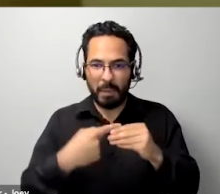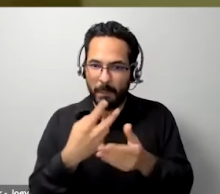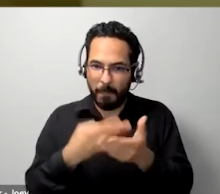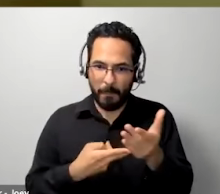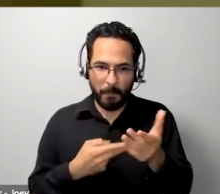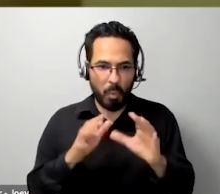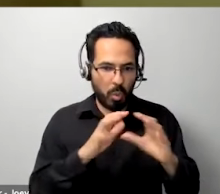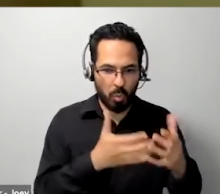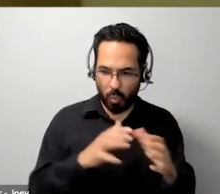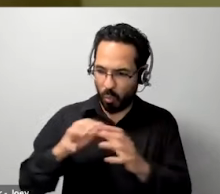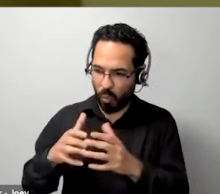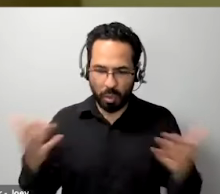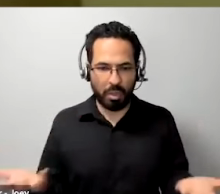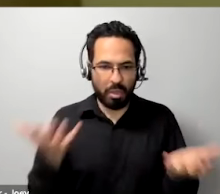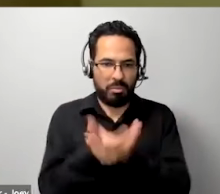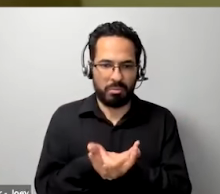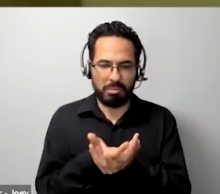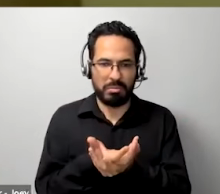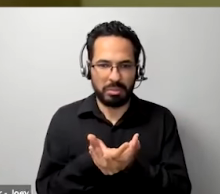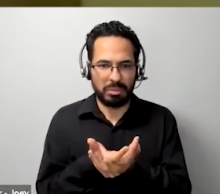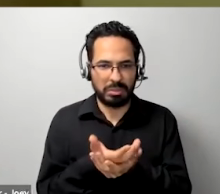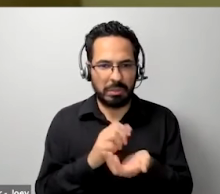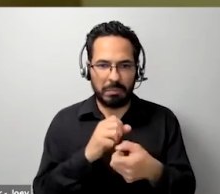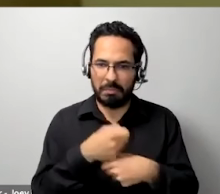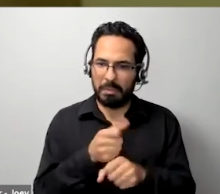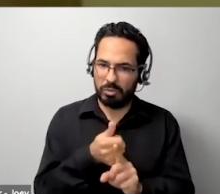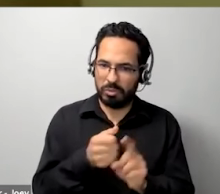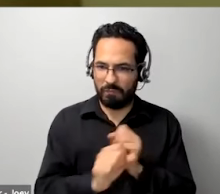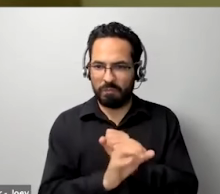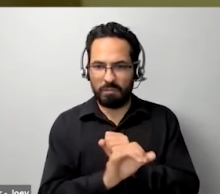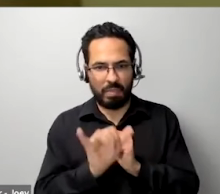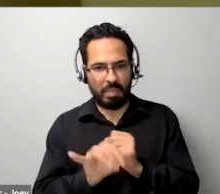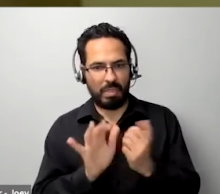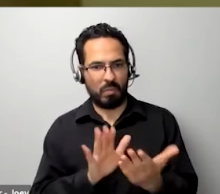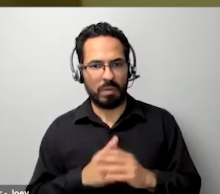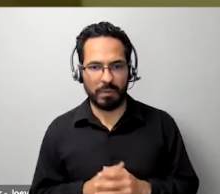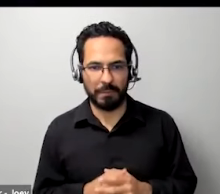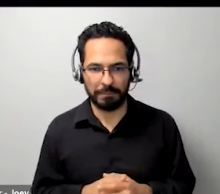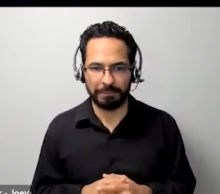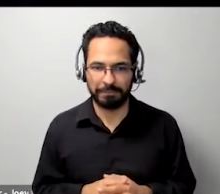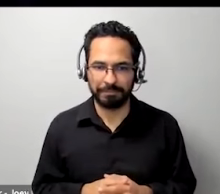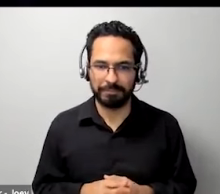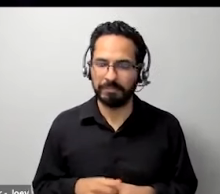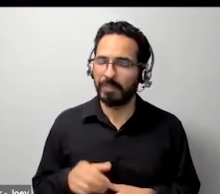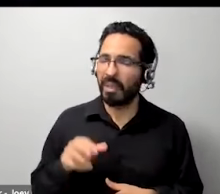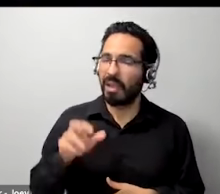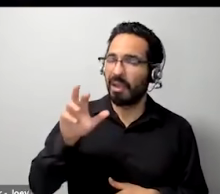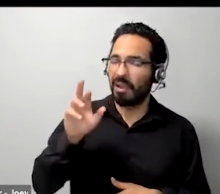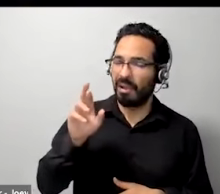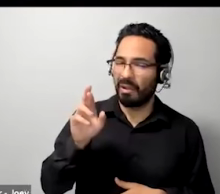and help market yourself that way. Hopefully, that makes sense. I wanna just add too that,